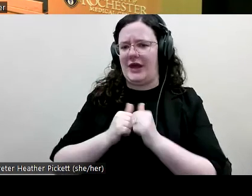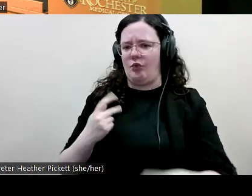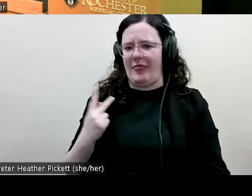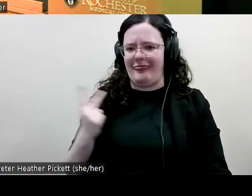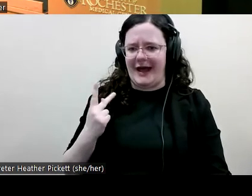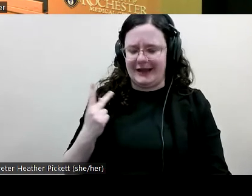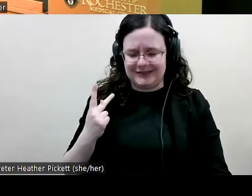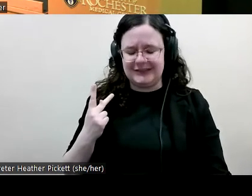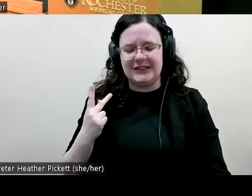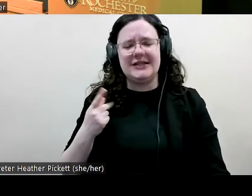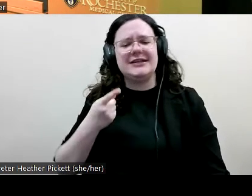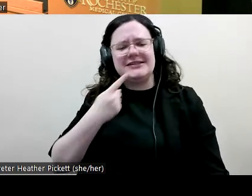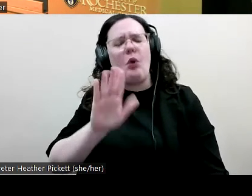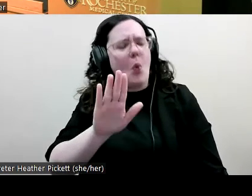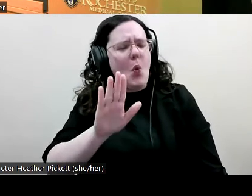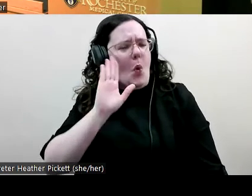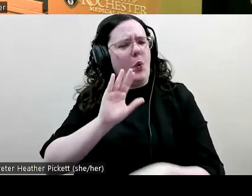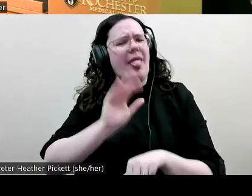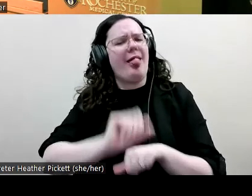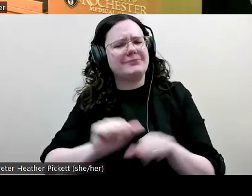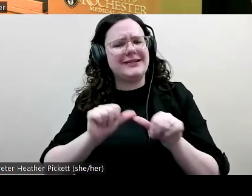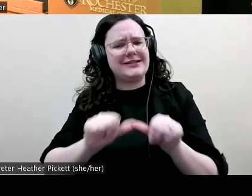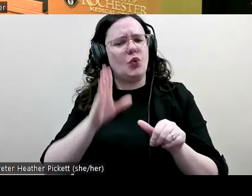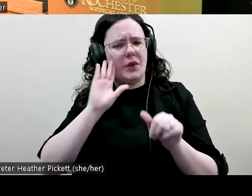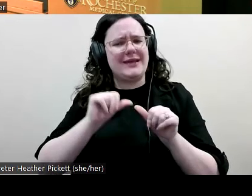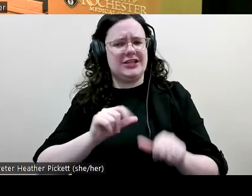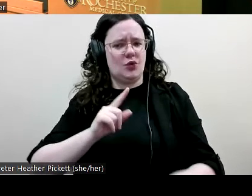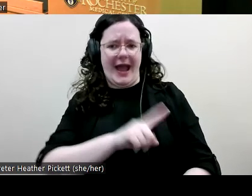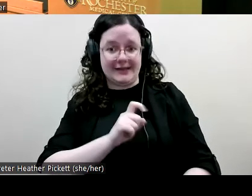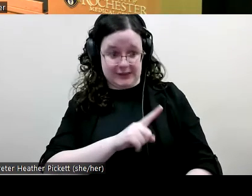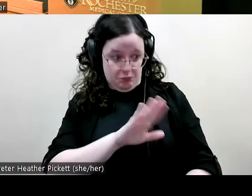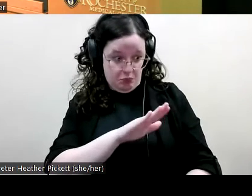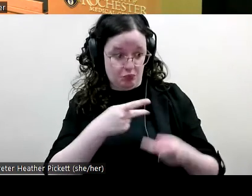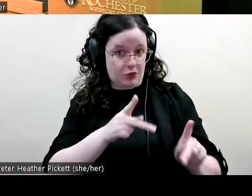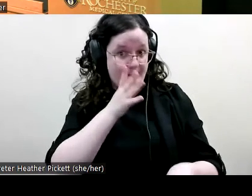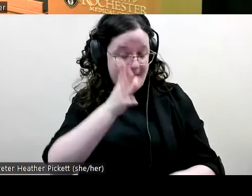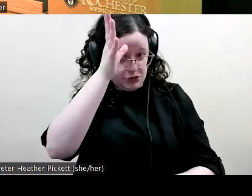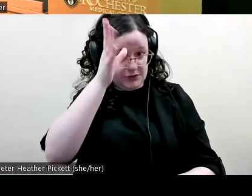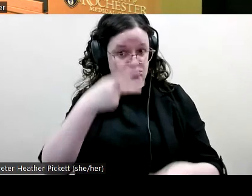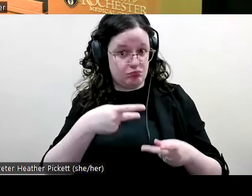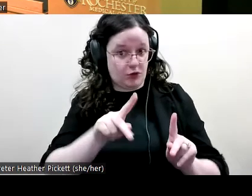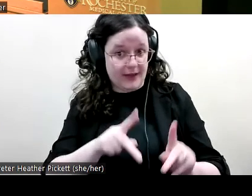going to keep trying we're going to ask her and I think so we were up there that night and she was